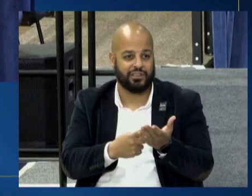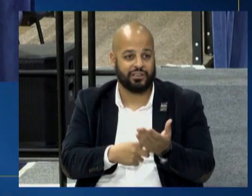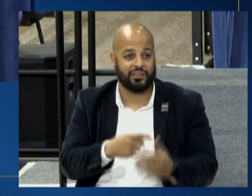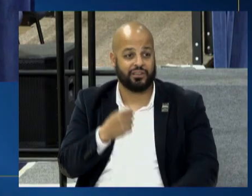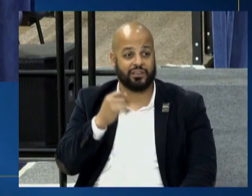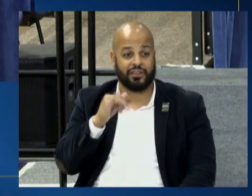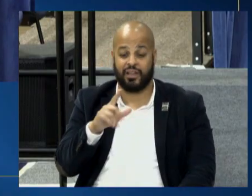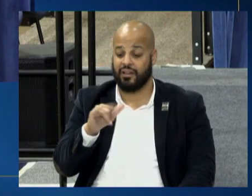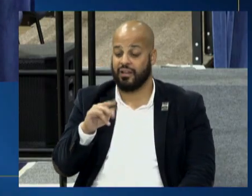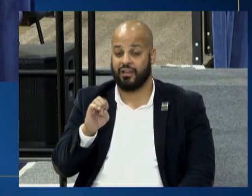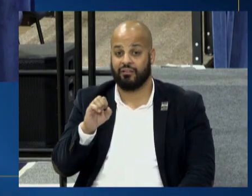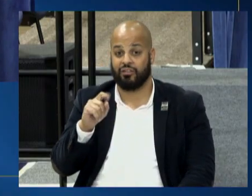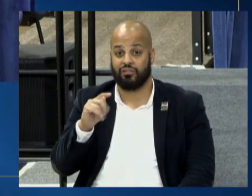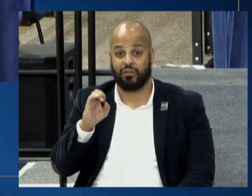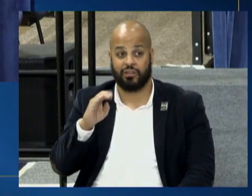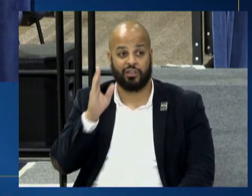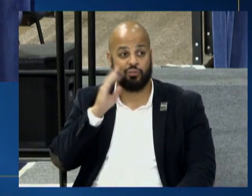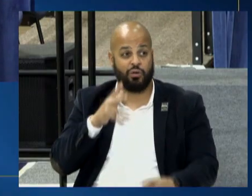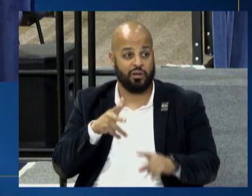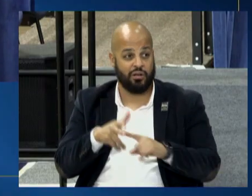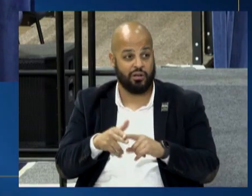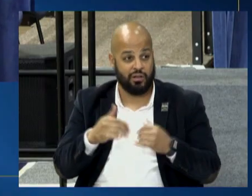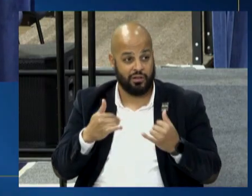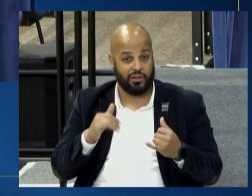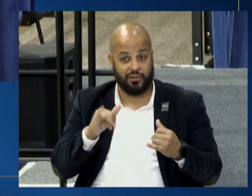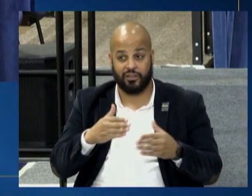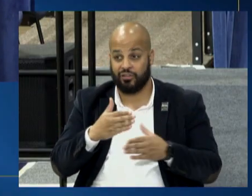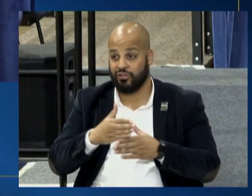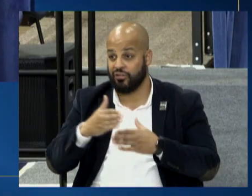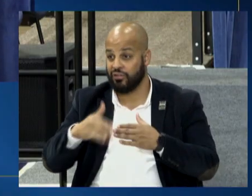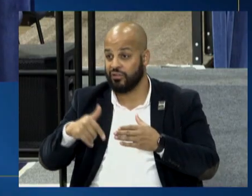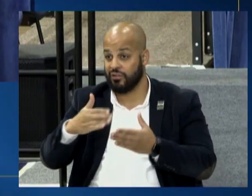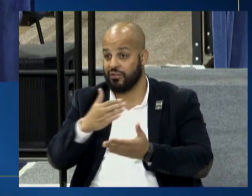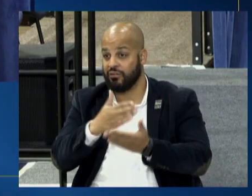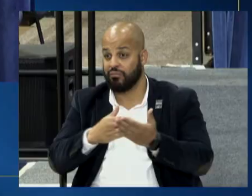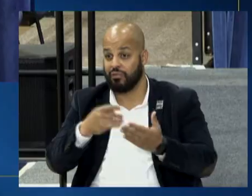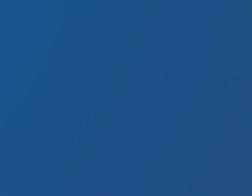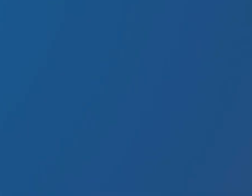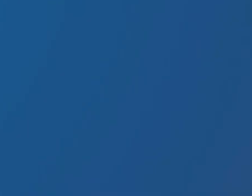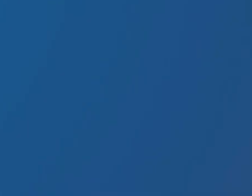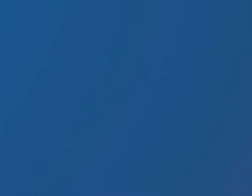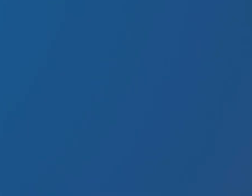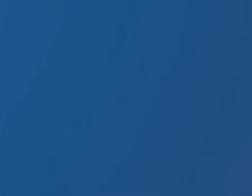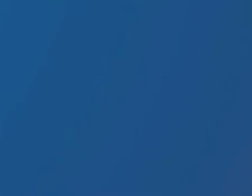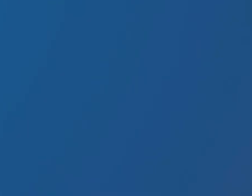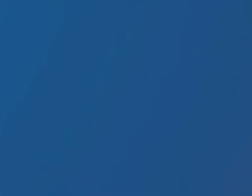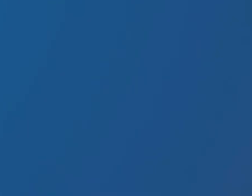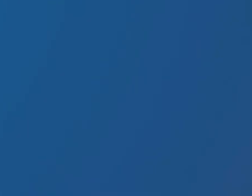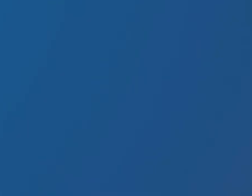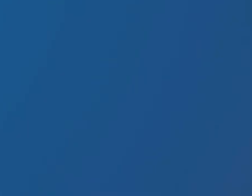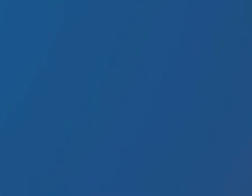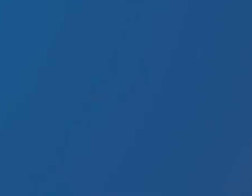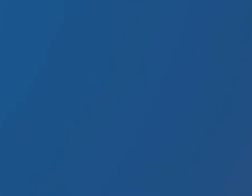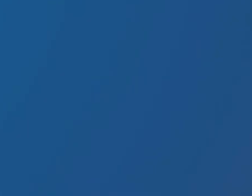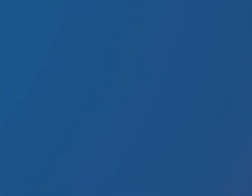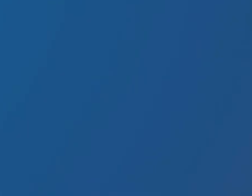could probably cut the live stream at this point. This concludes the portion of the opening plenary.